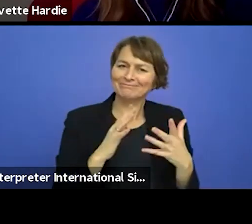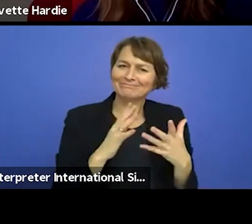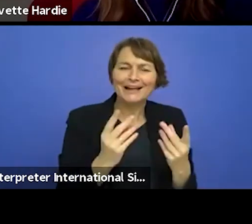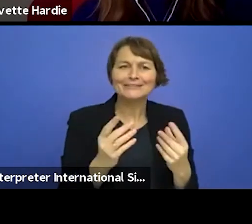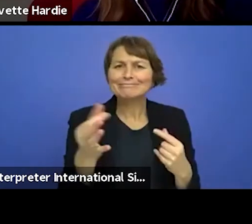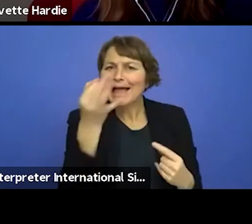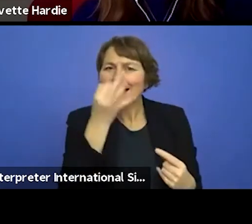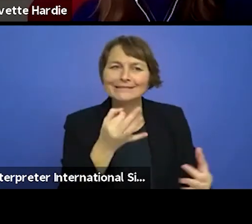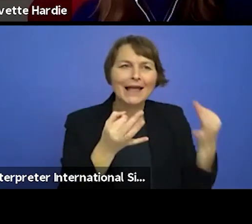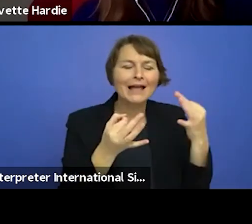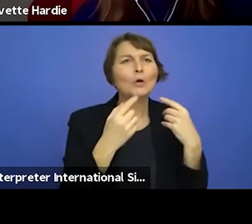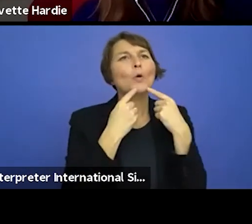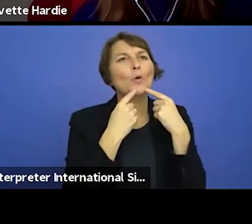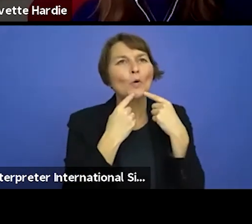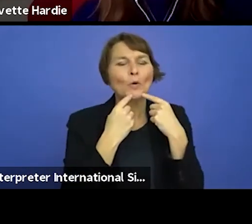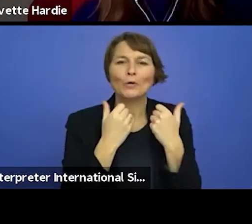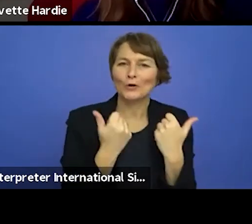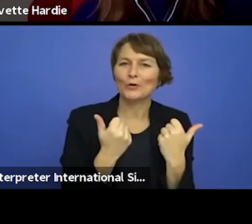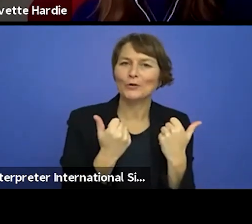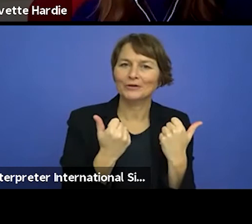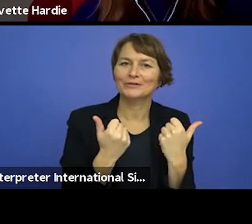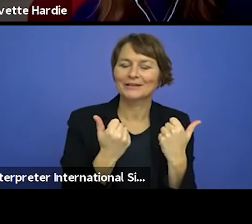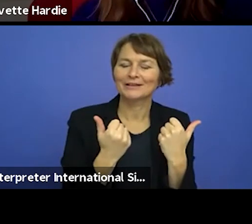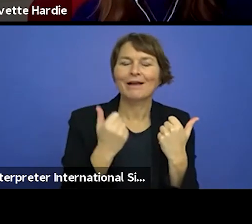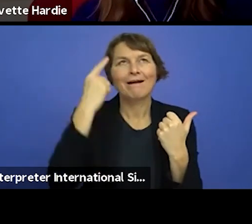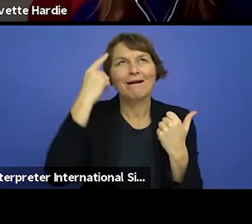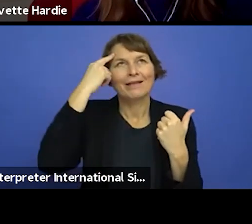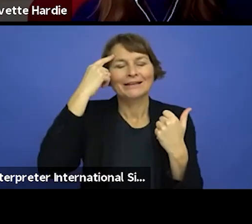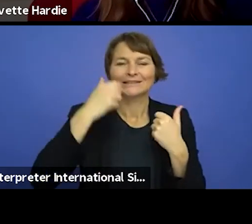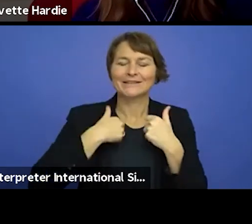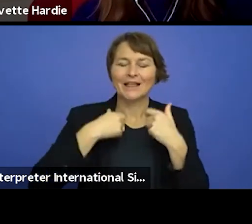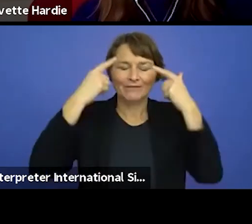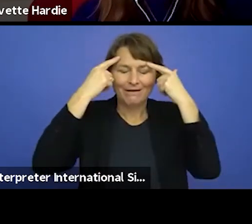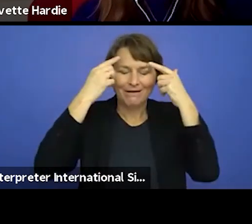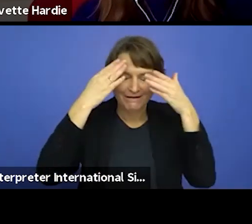their subject because then you can also like expand yourself in and just also like listen so